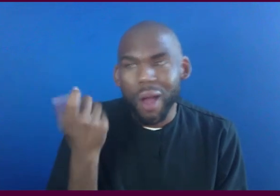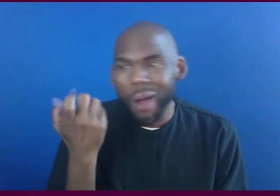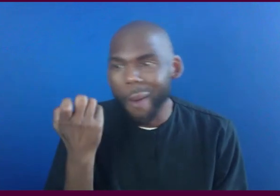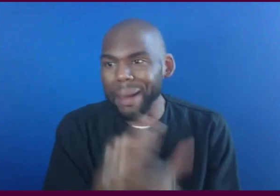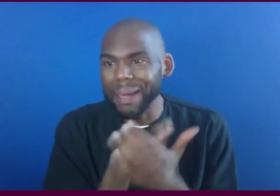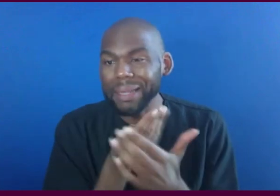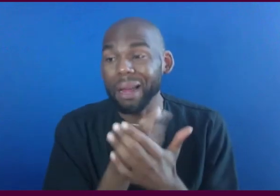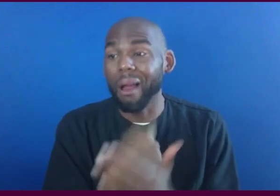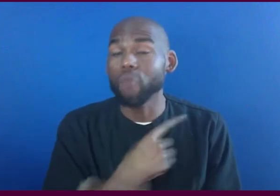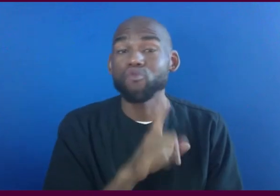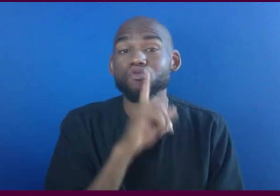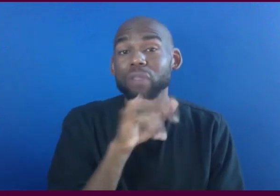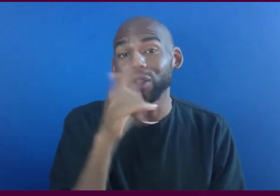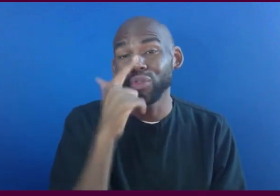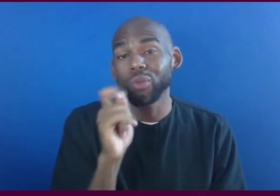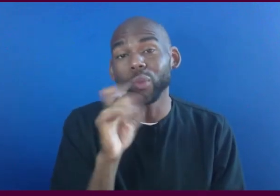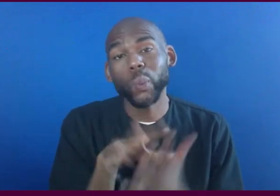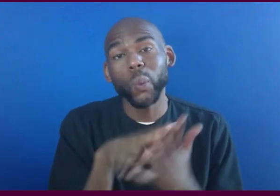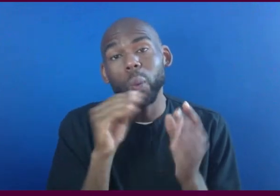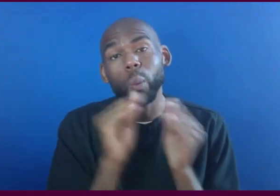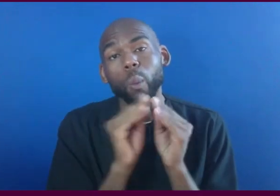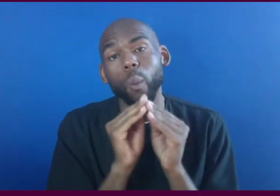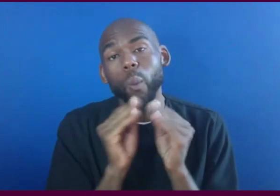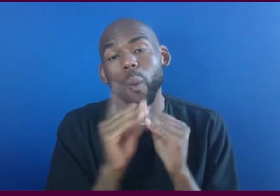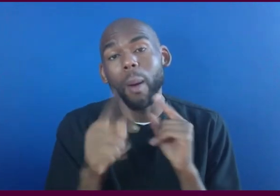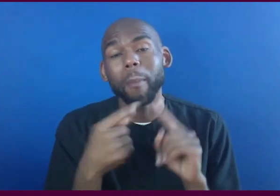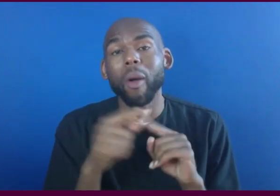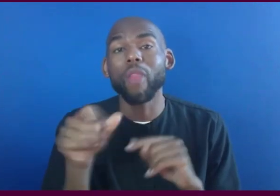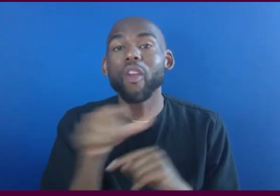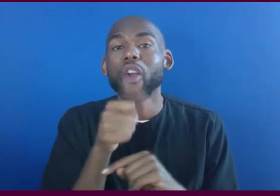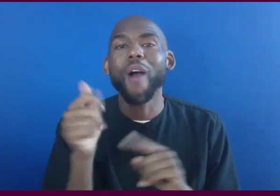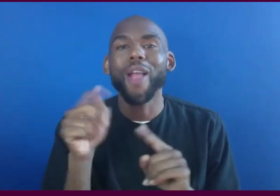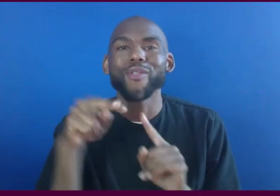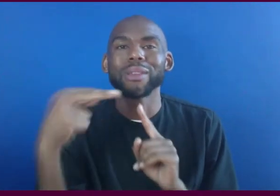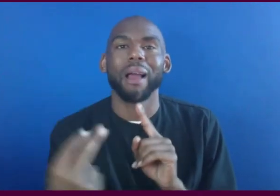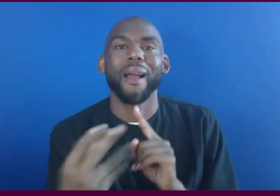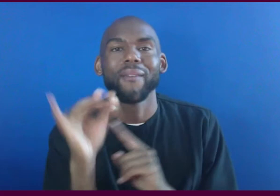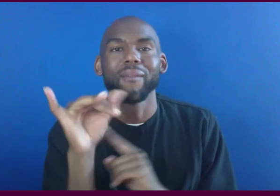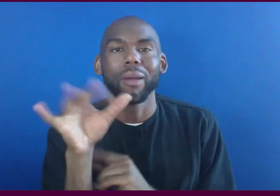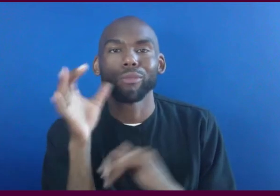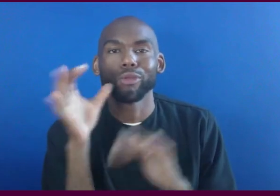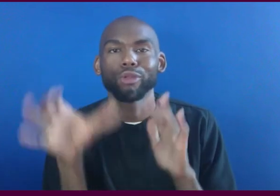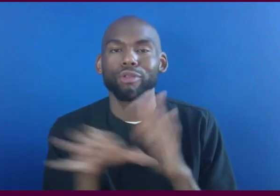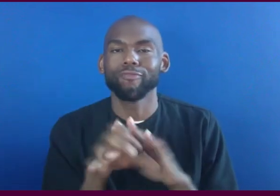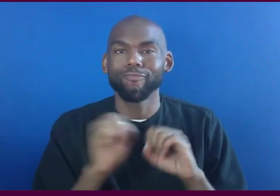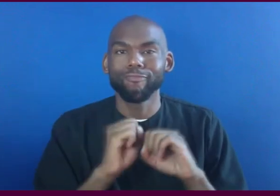And I was really interested in learning more about the other side of that picture and learning